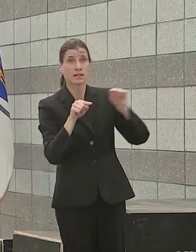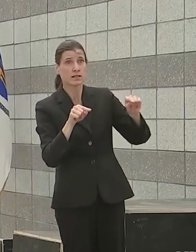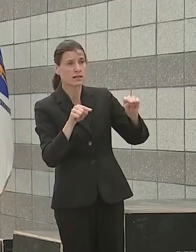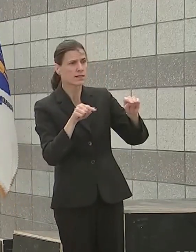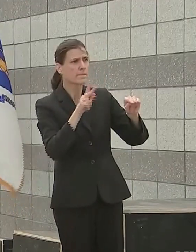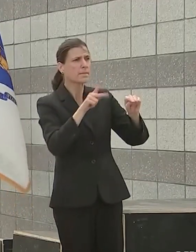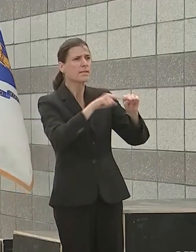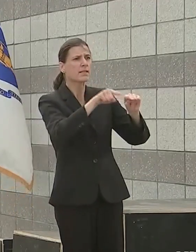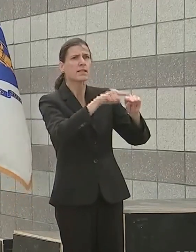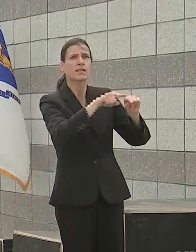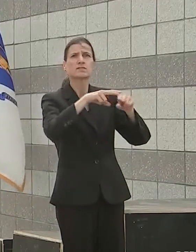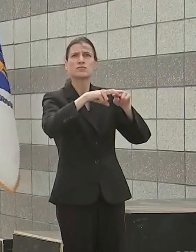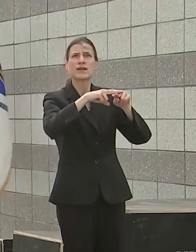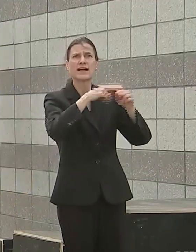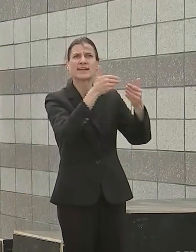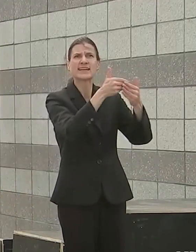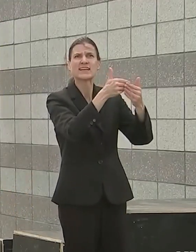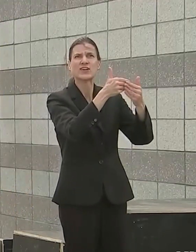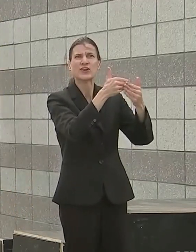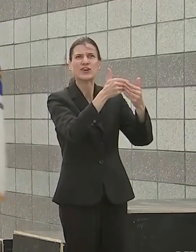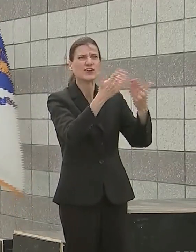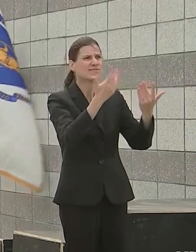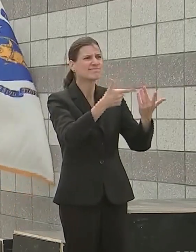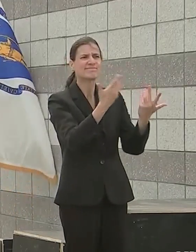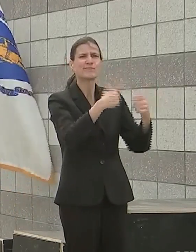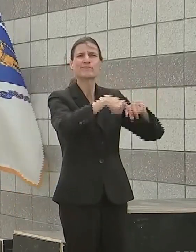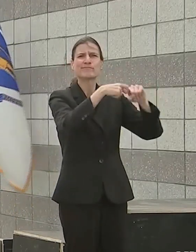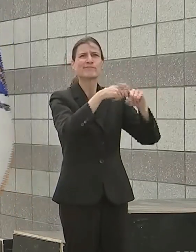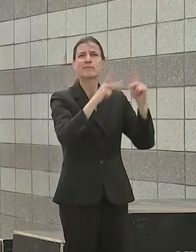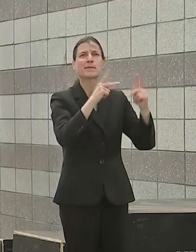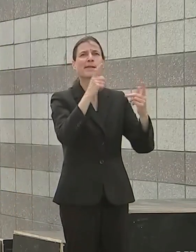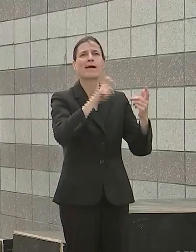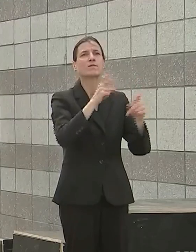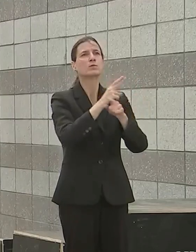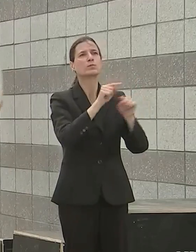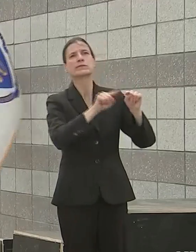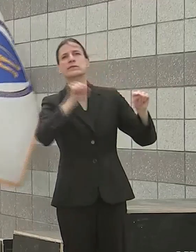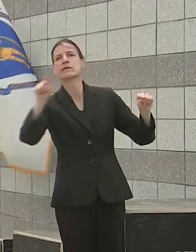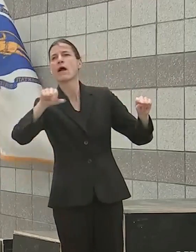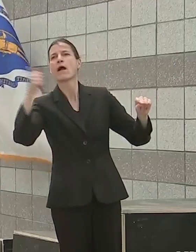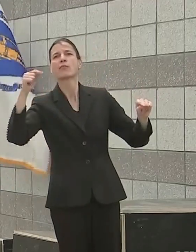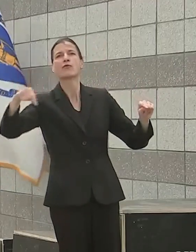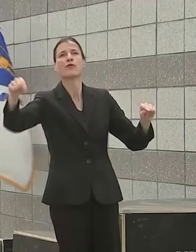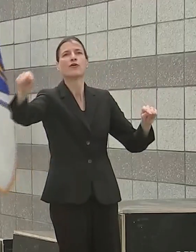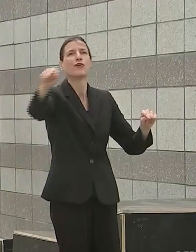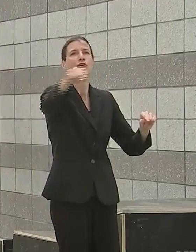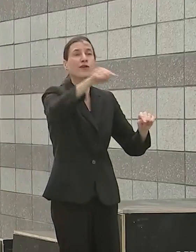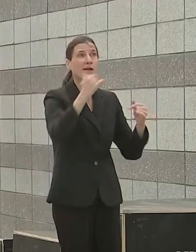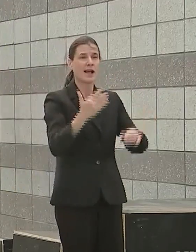PEOPLE IN SOMERVILLE WERE WITHIN A QUARTER-MILE OF PUBLIC TRANSPORTATION. WHEN THIS IS FINISHED, 80% OF